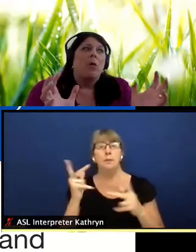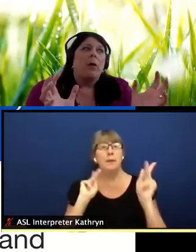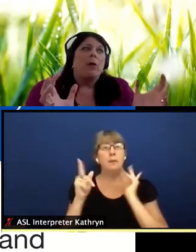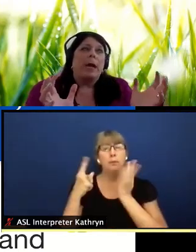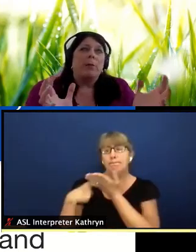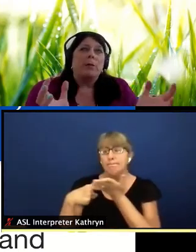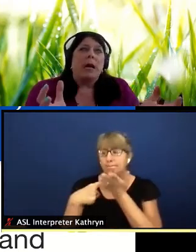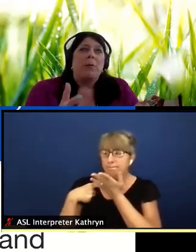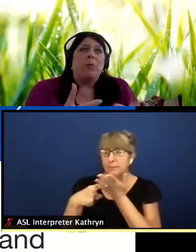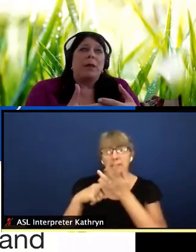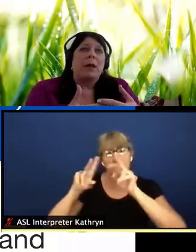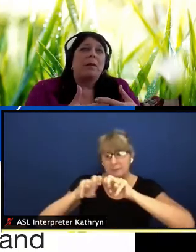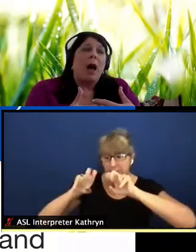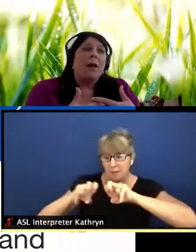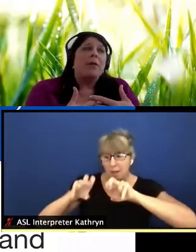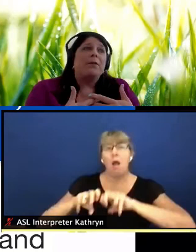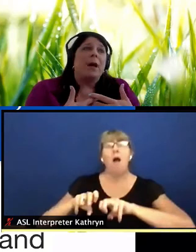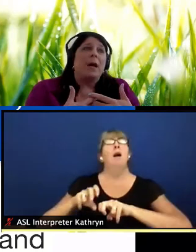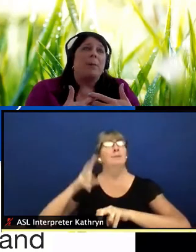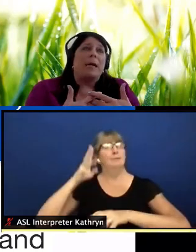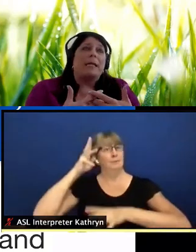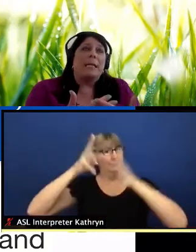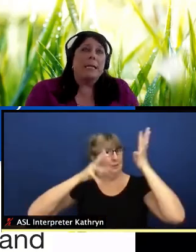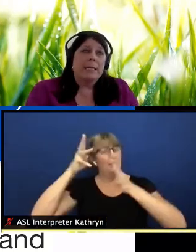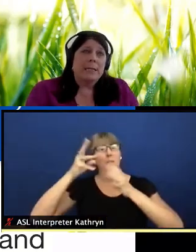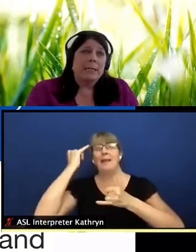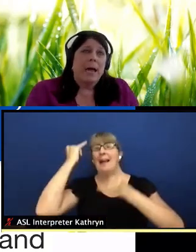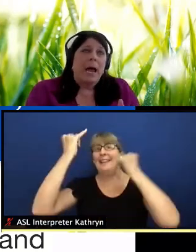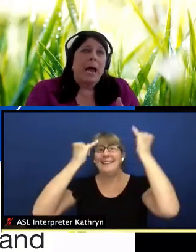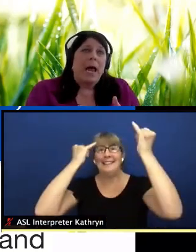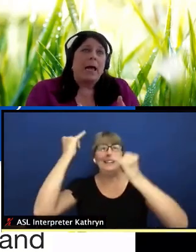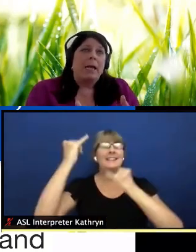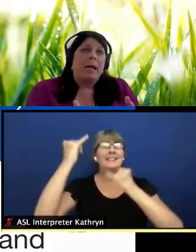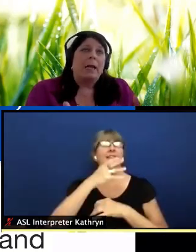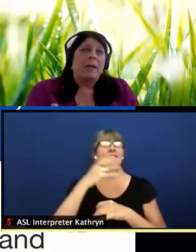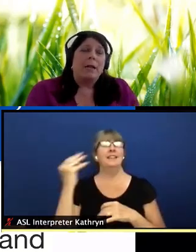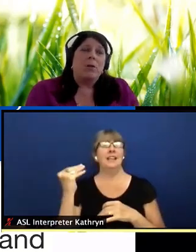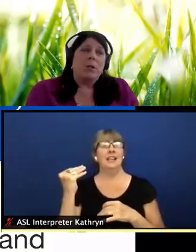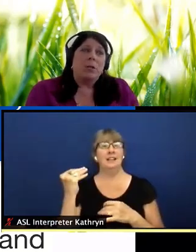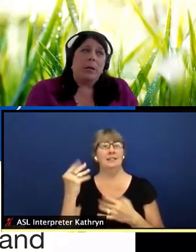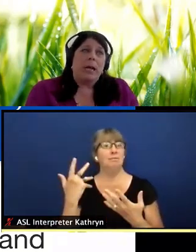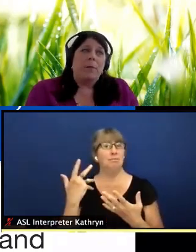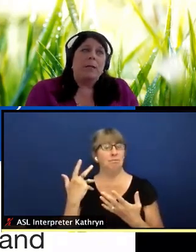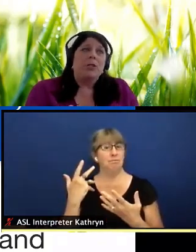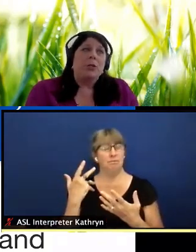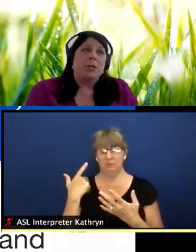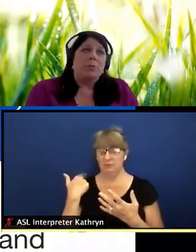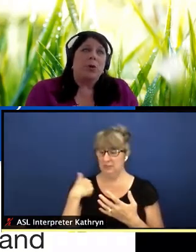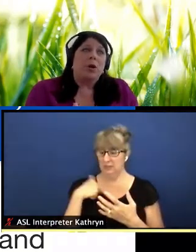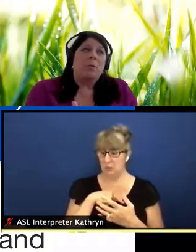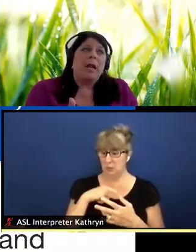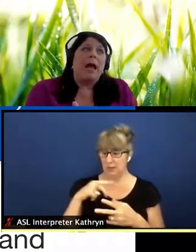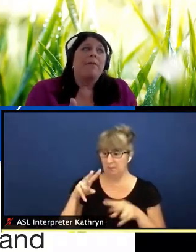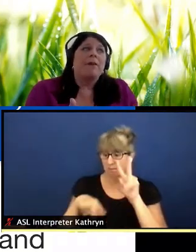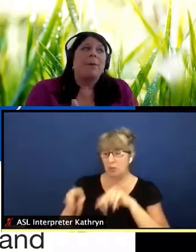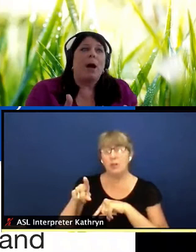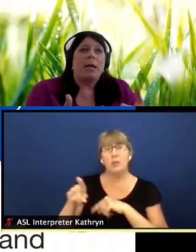we were able to come up with a lot of ideas. And then of course we came into this program that everybody